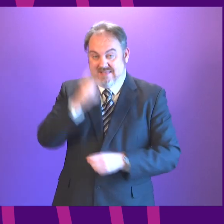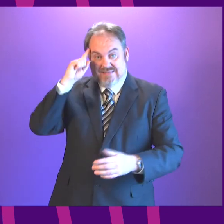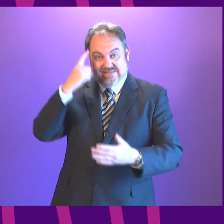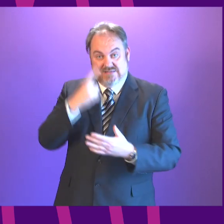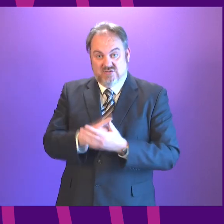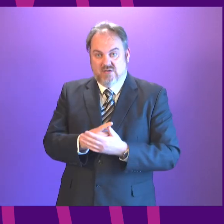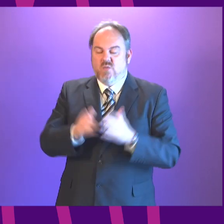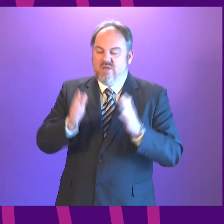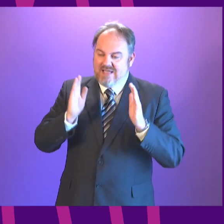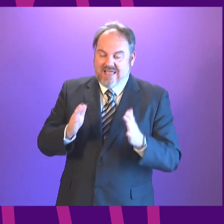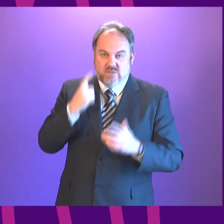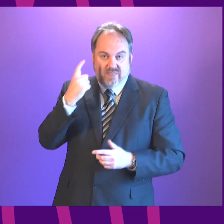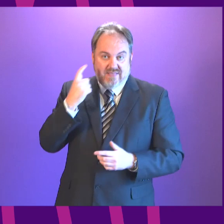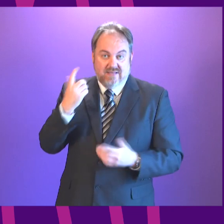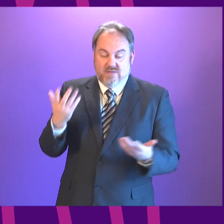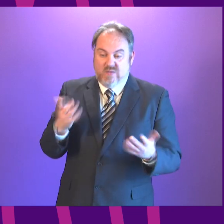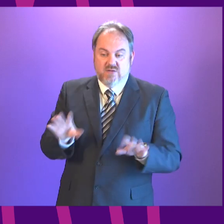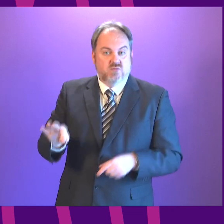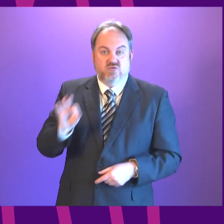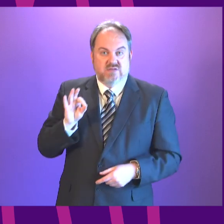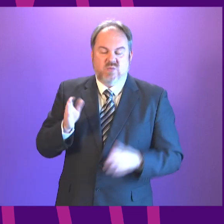did not consider them to be essential.